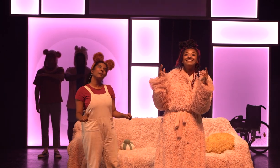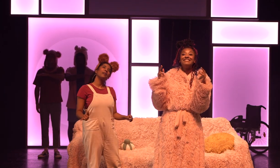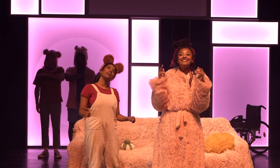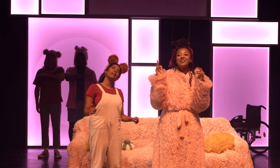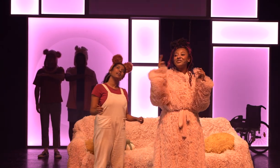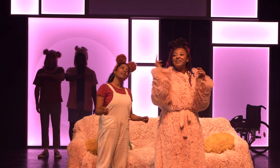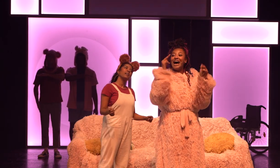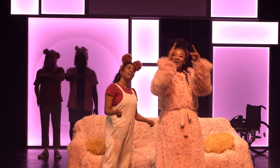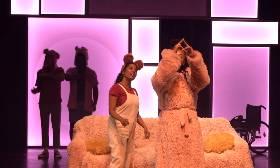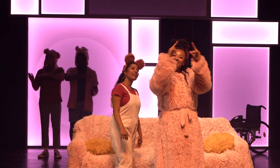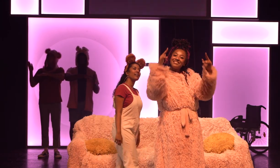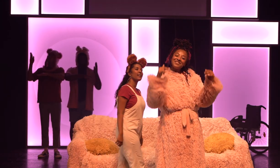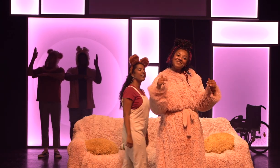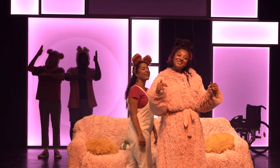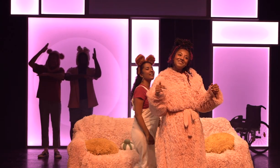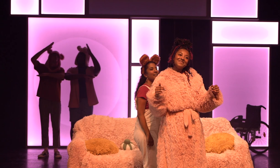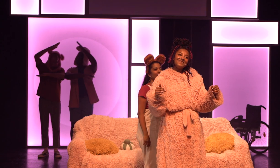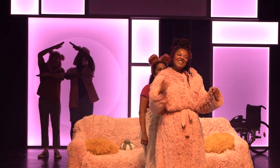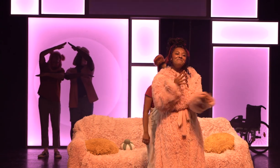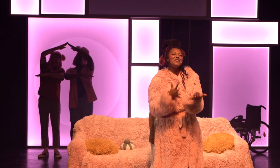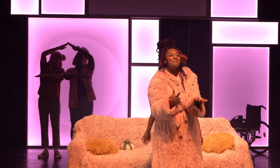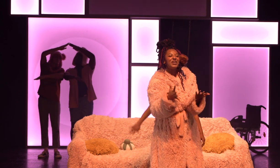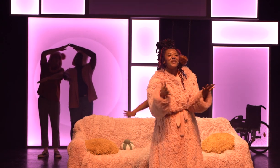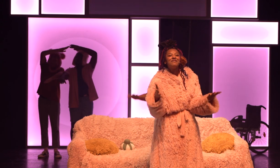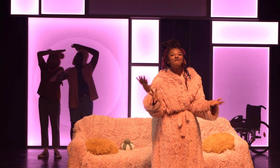it would probably be a treehouse in the middle of a big green